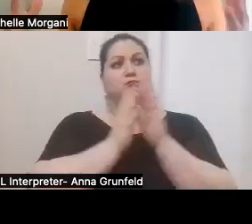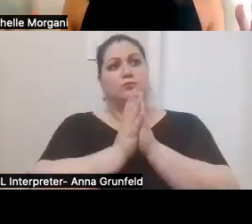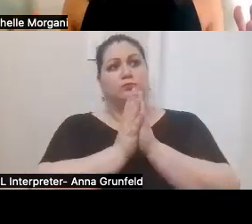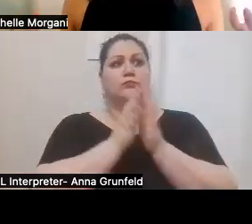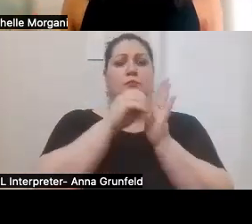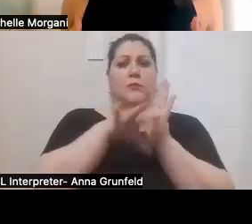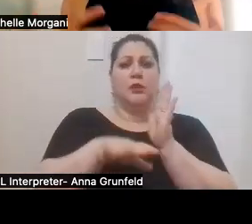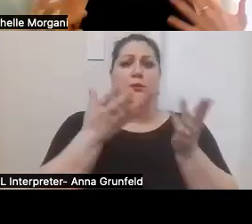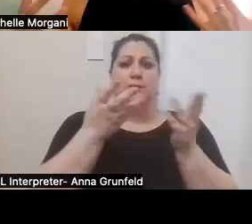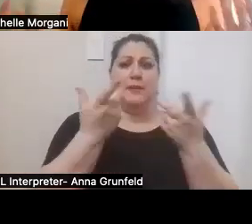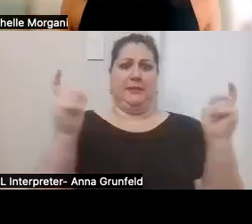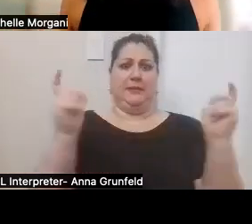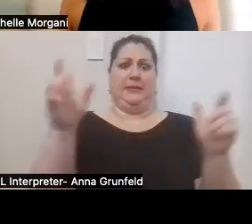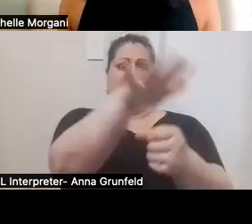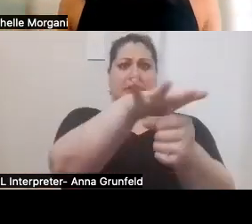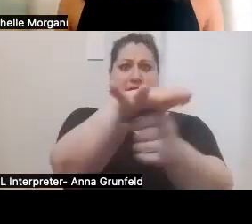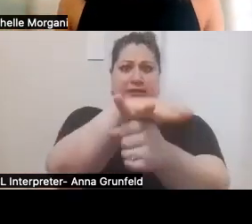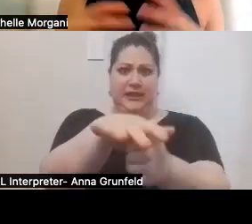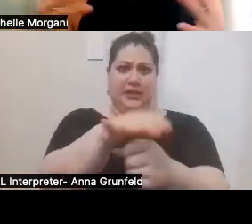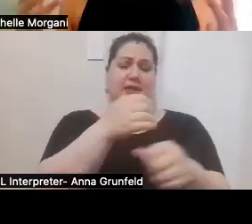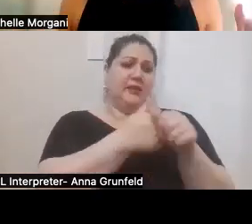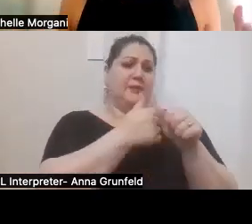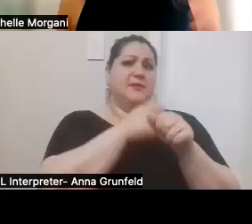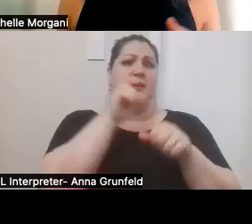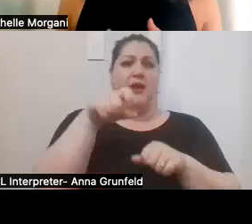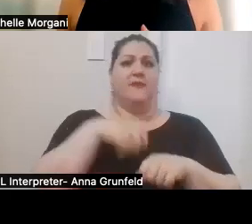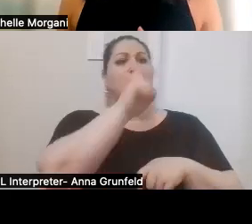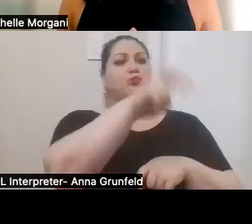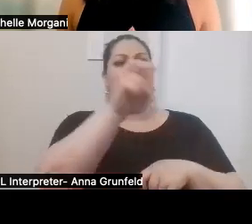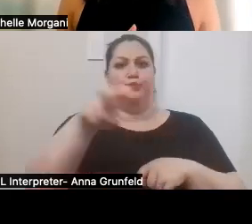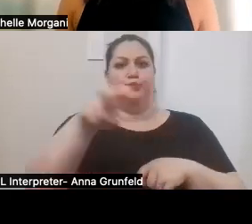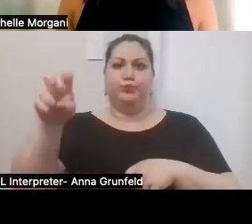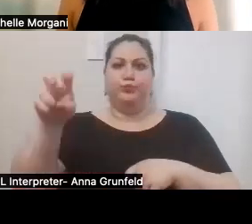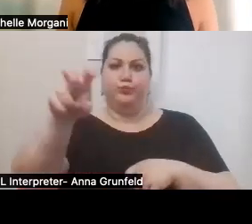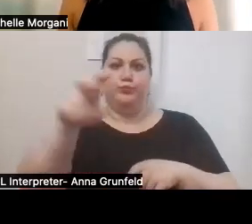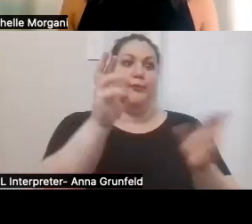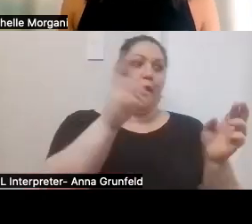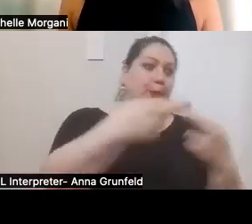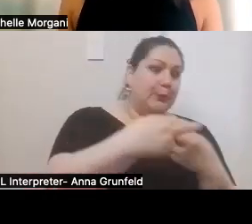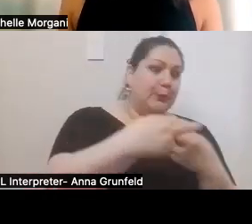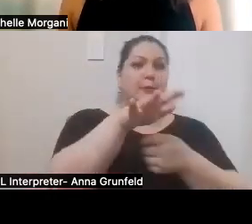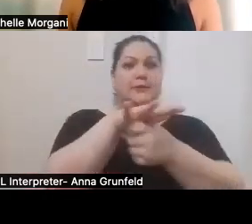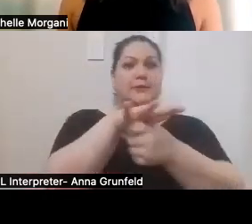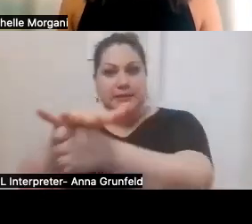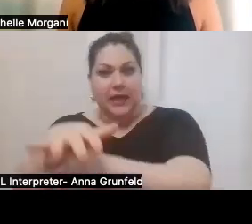may have to go to various rooms of various sites depending upon the clinic size at that hospital.